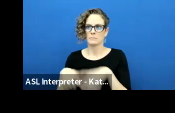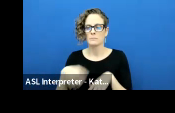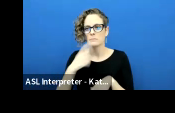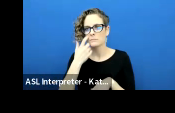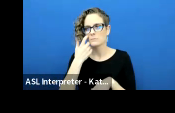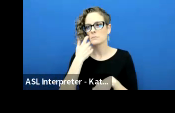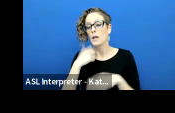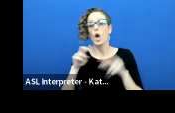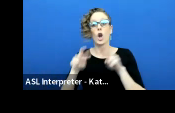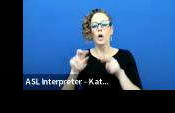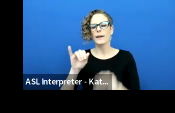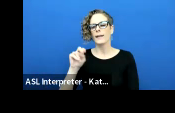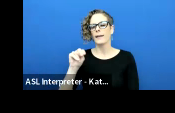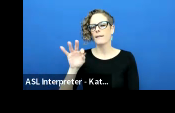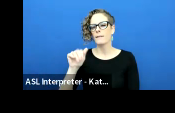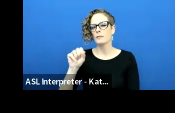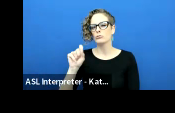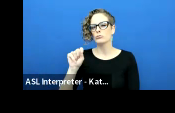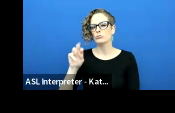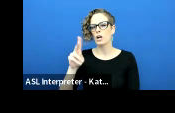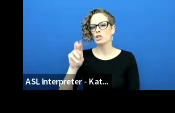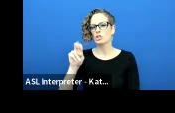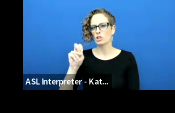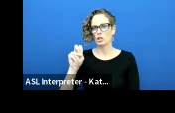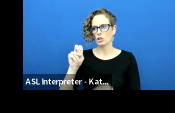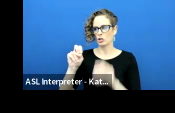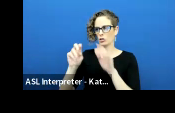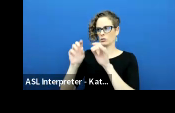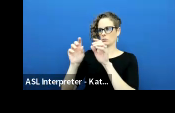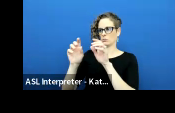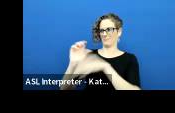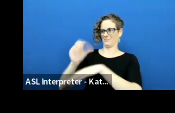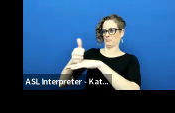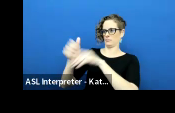It's always important so I'm getting at the Hub and the network aspects physically put in place